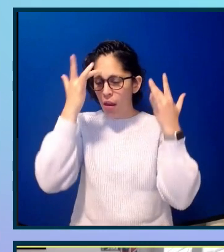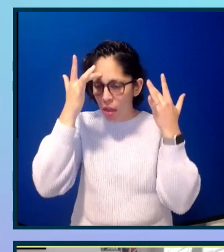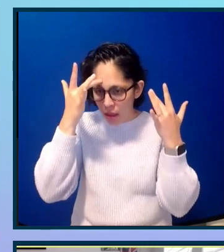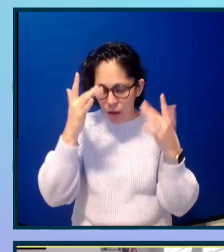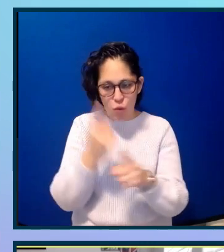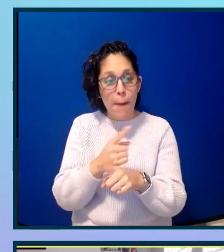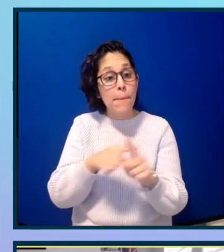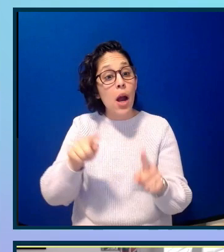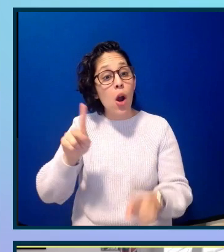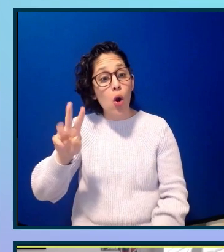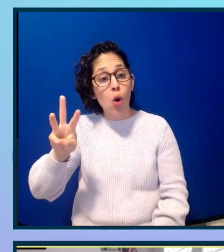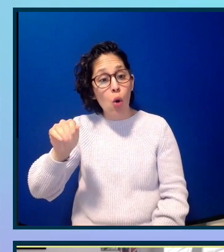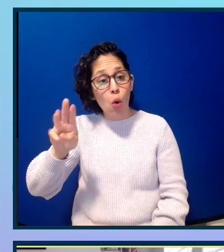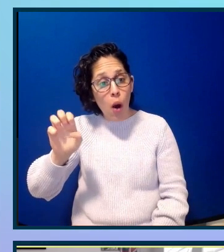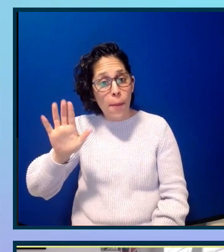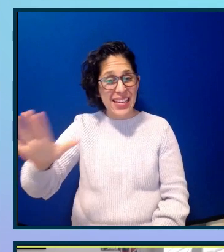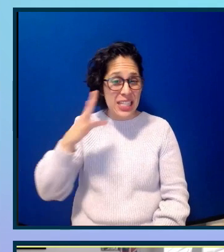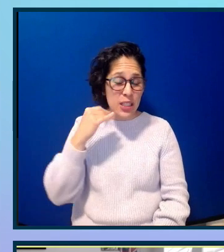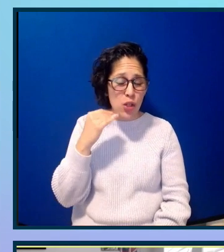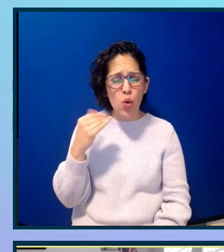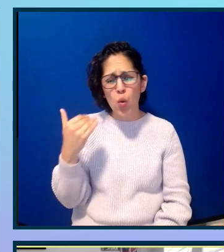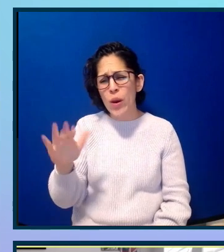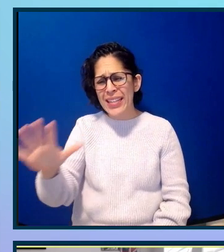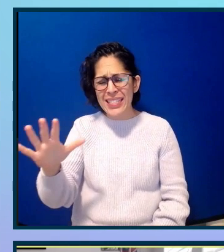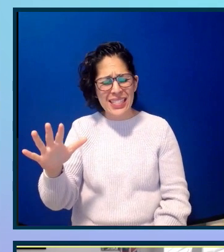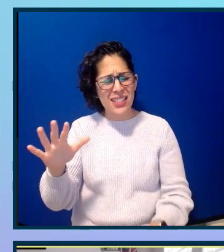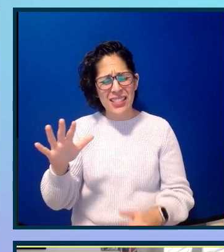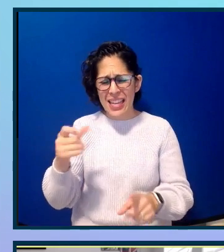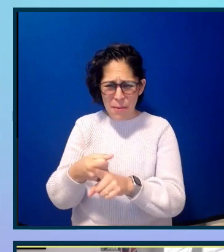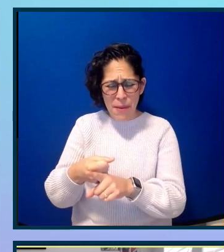the impact of this is 10 times or more, more severe